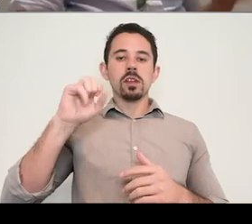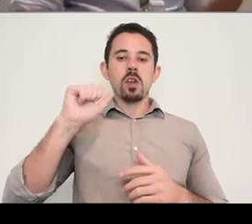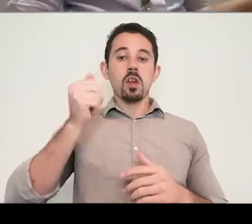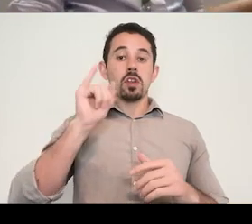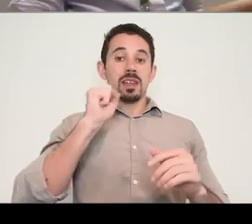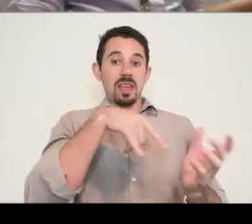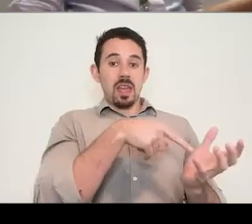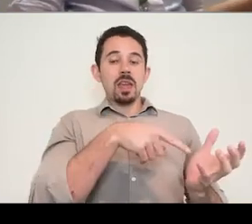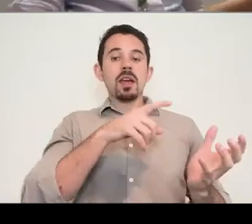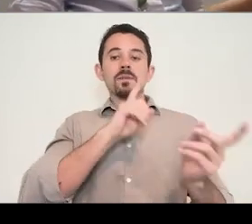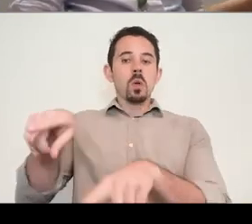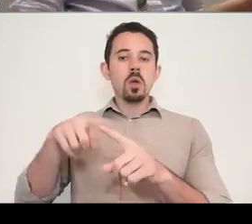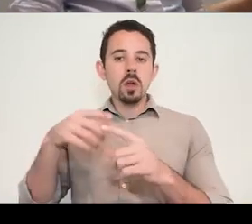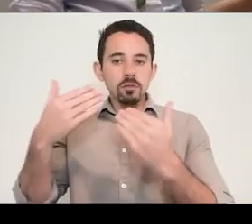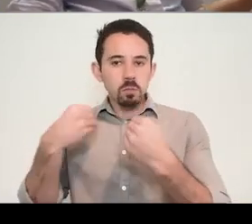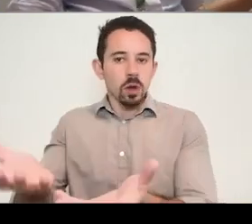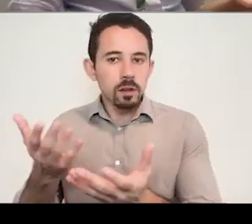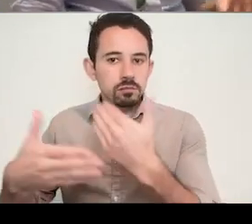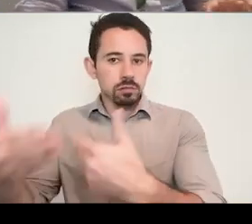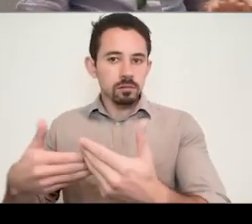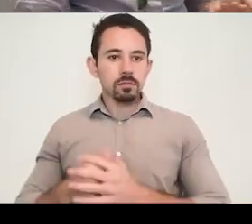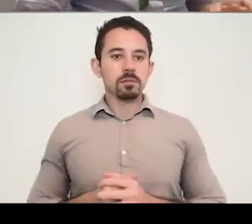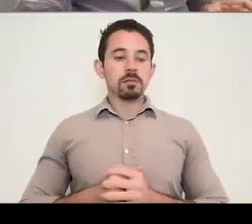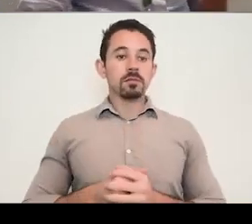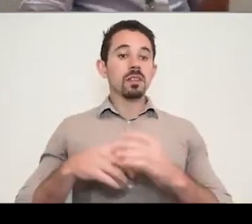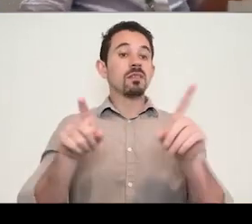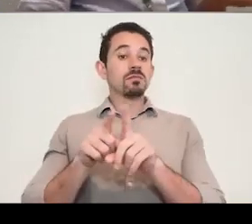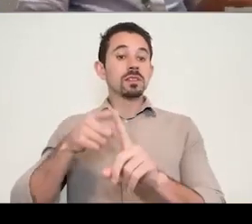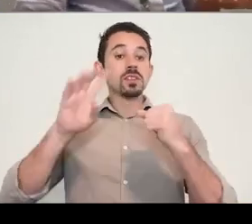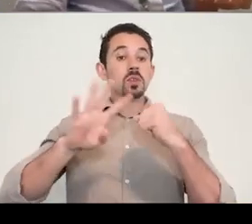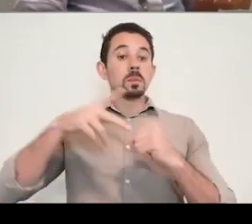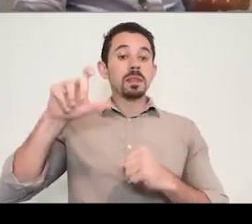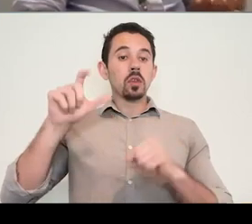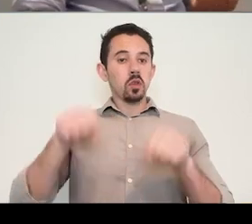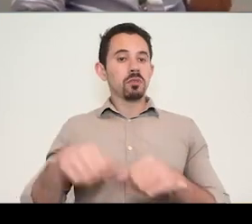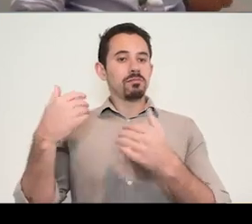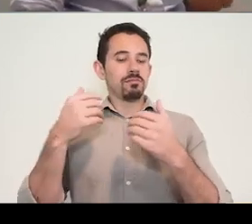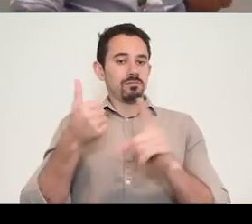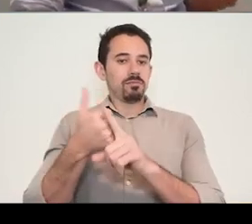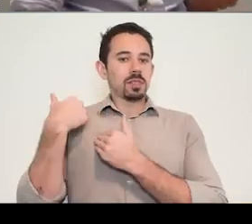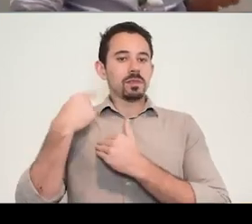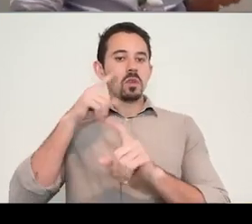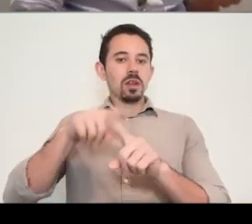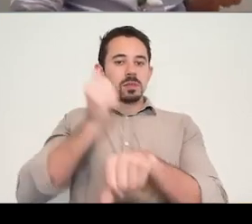reported to provide. Additionally, secreted Pel could also be responsible for conferring